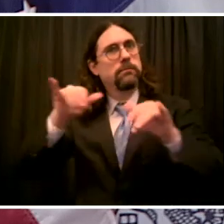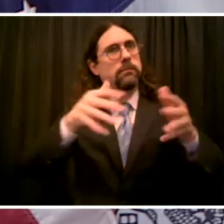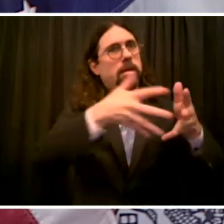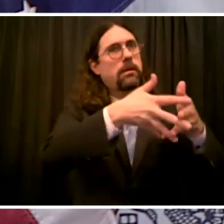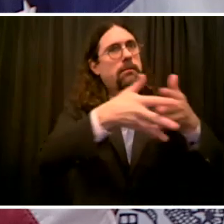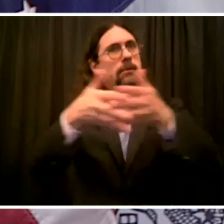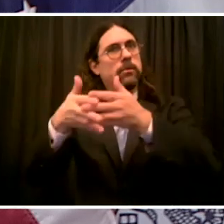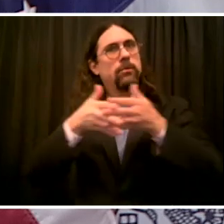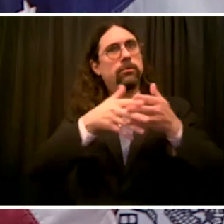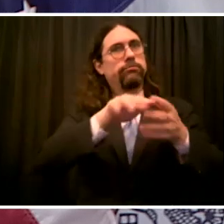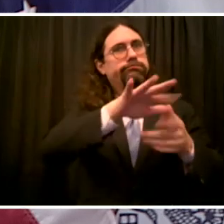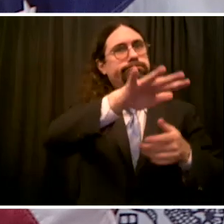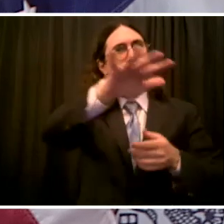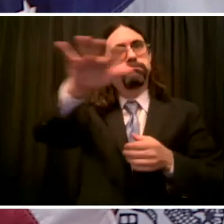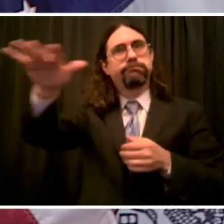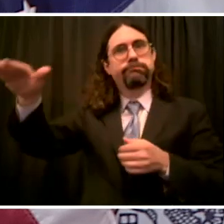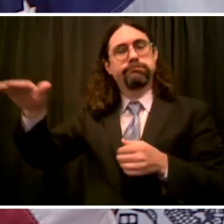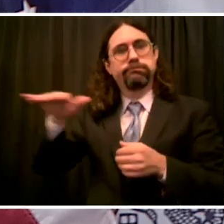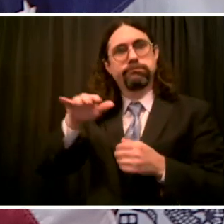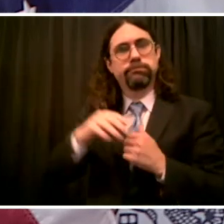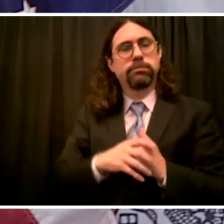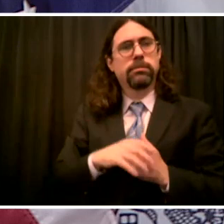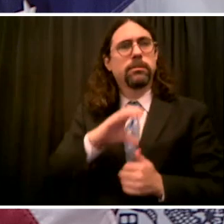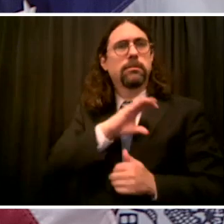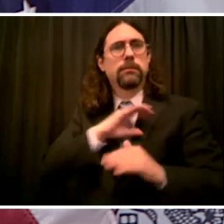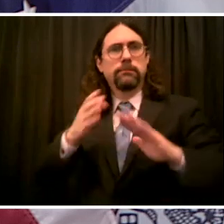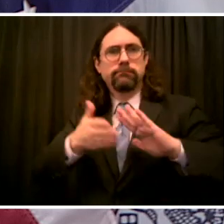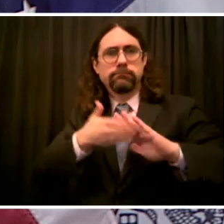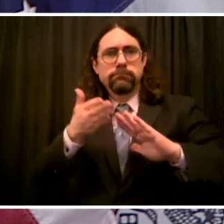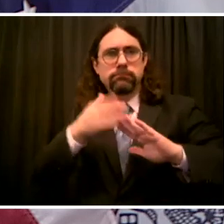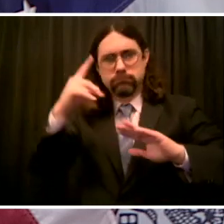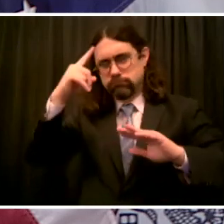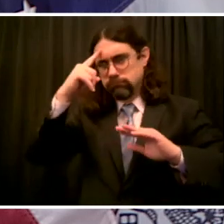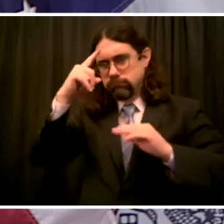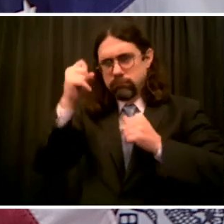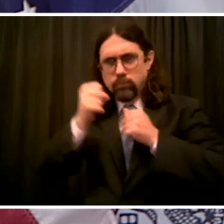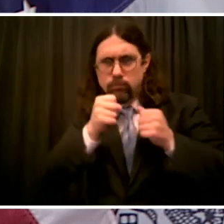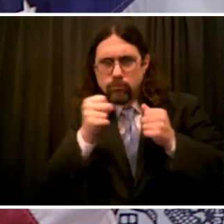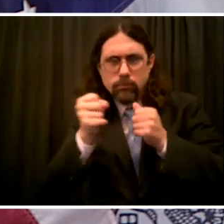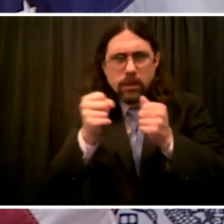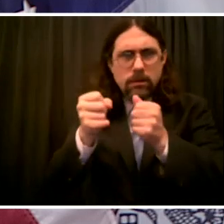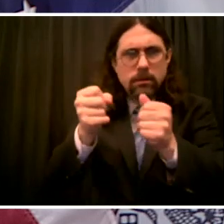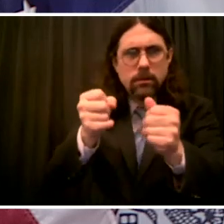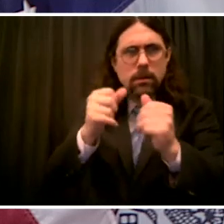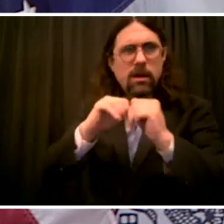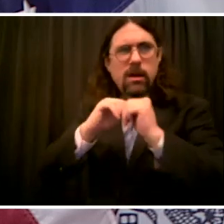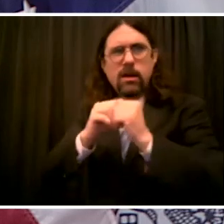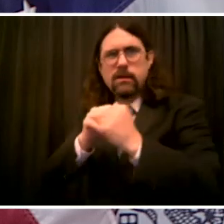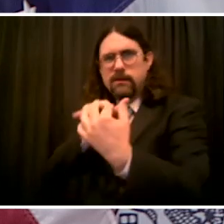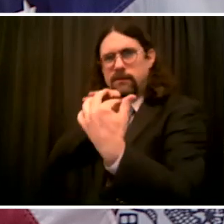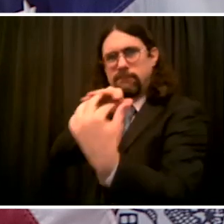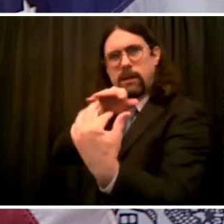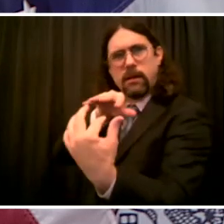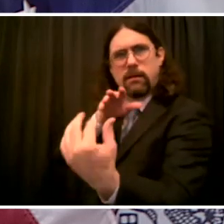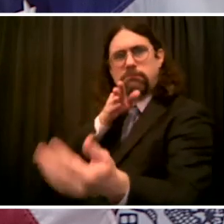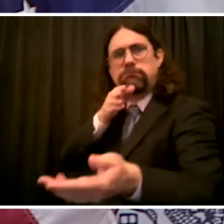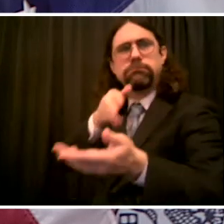START TALKING ABOUT, YOU KNOW, STRATEGIES AND FIGHTING CRIME. AND DEALING WTHI COMMUNITIES AND